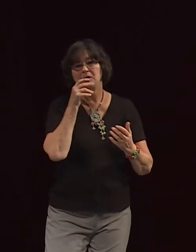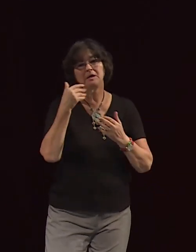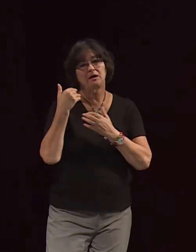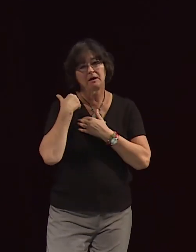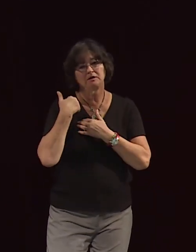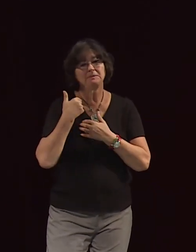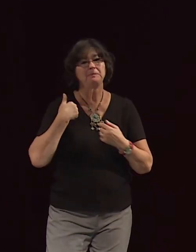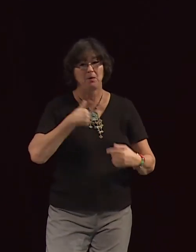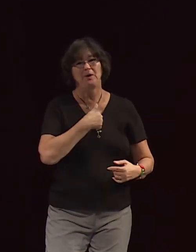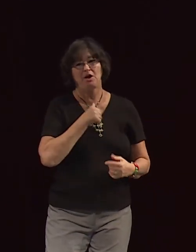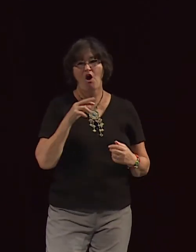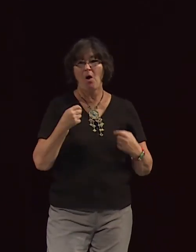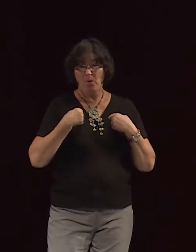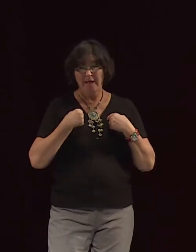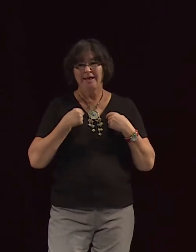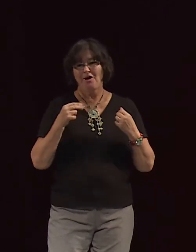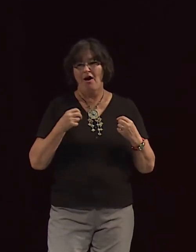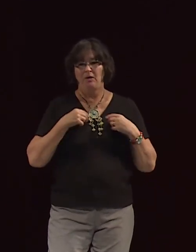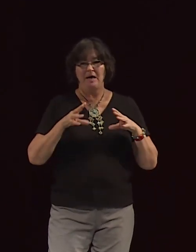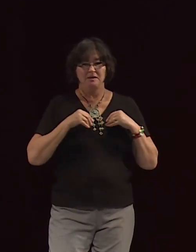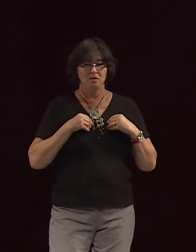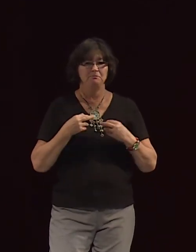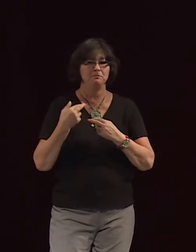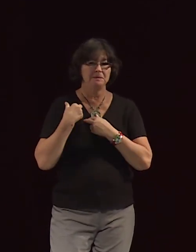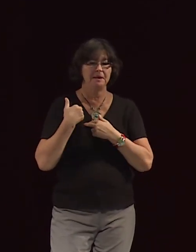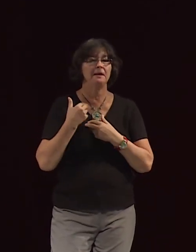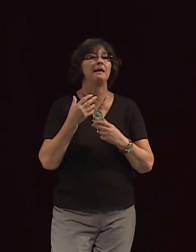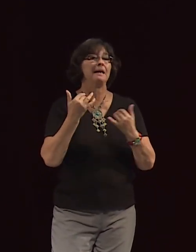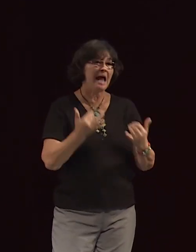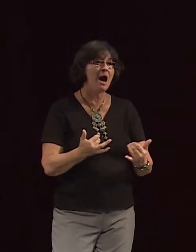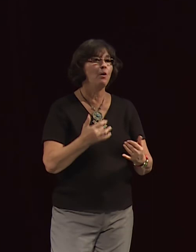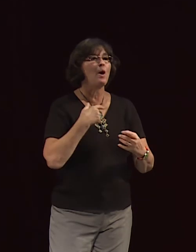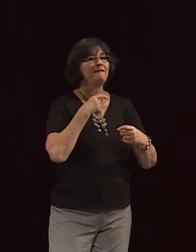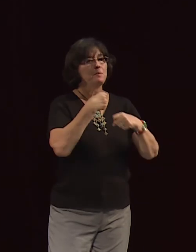and we are needing to assume responsibility.,